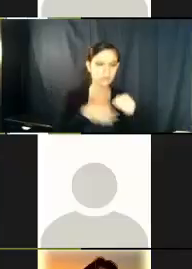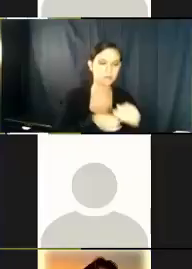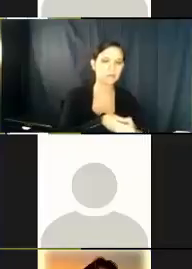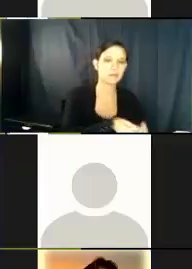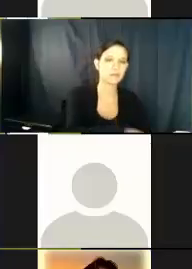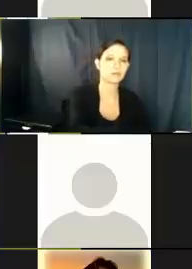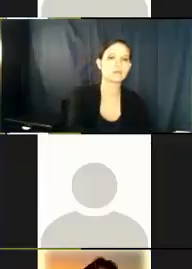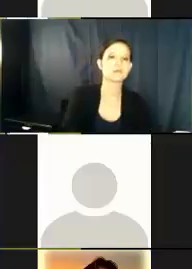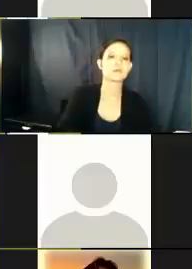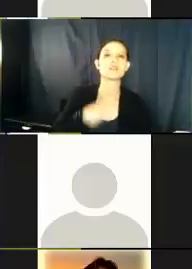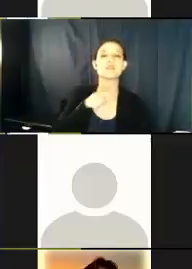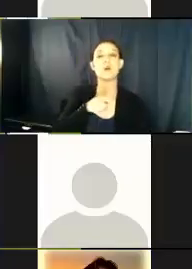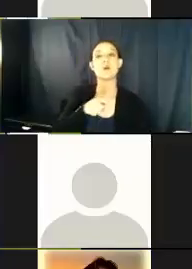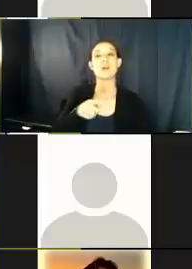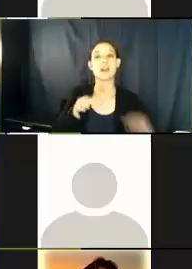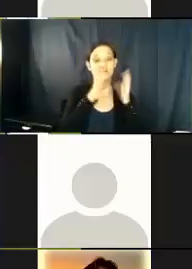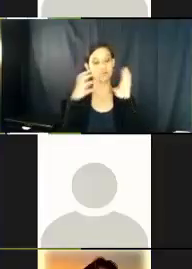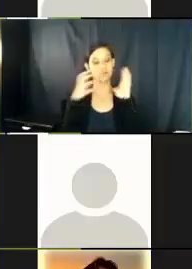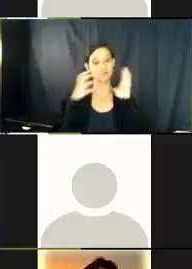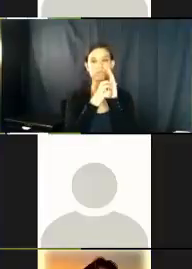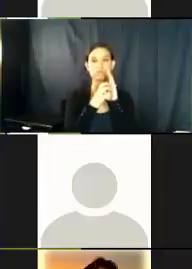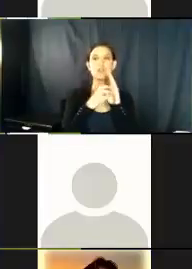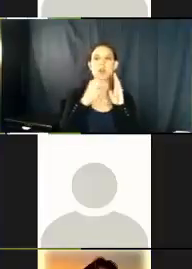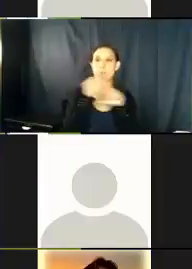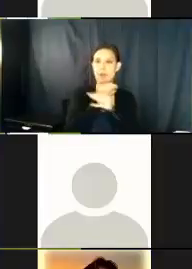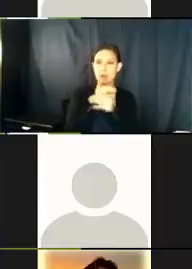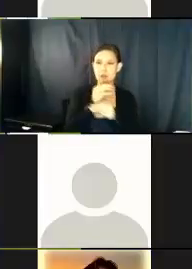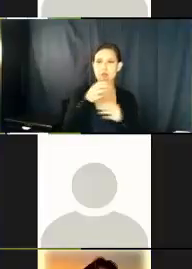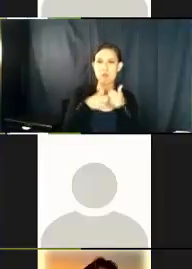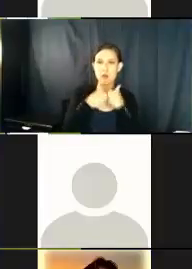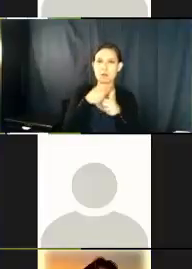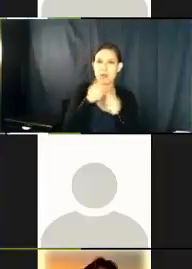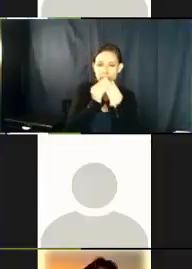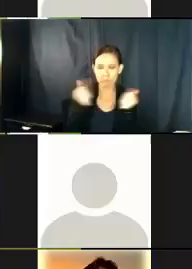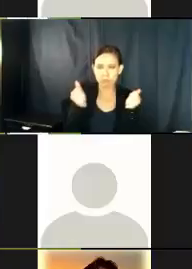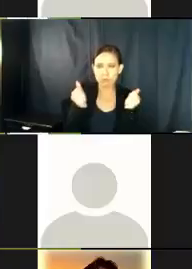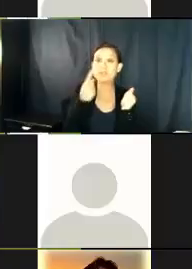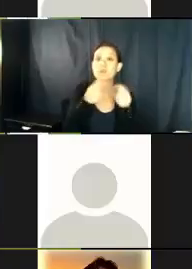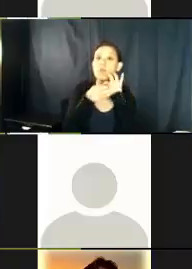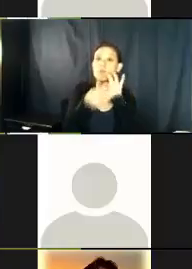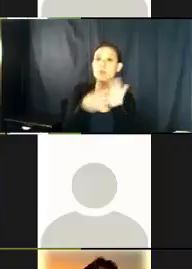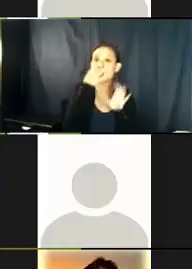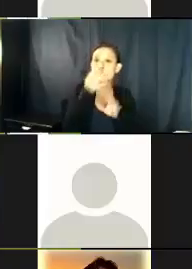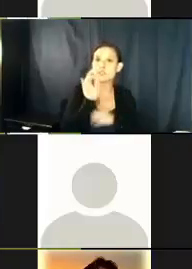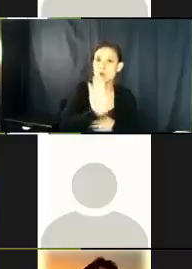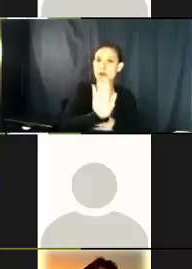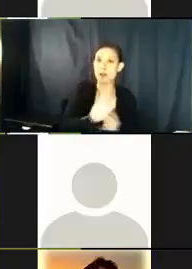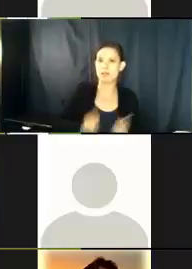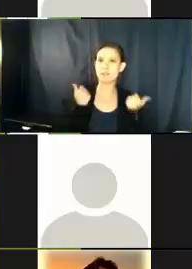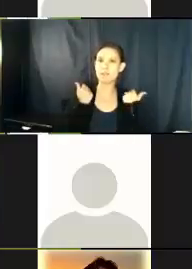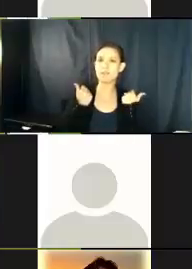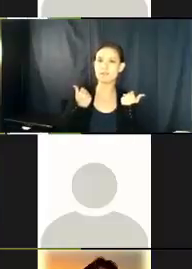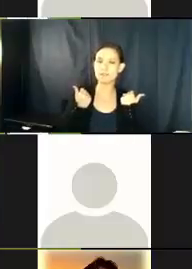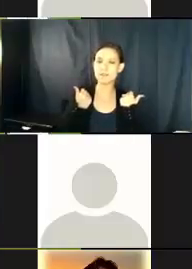back to something that might be interesting to them.